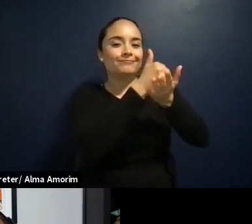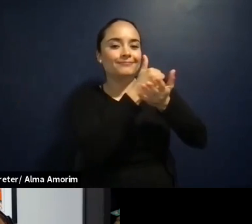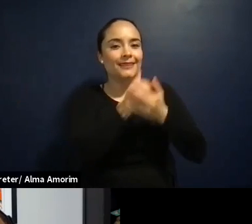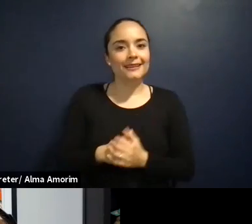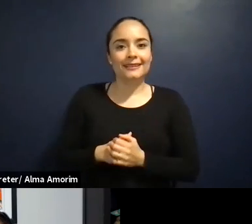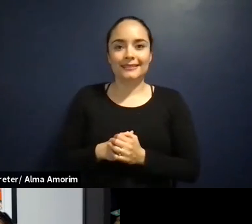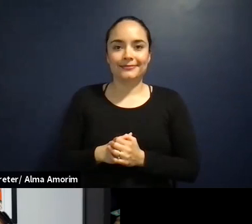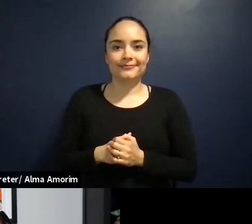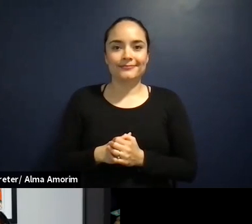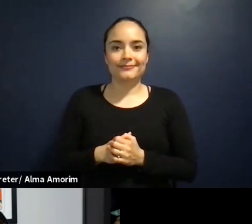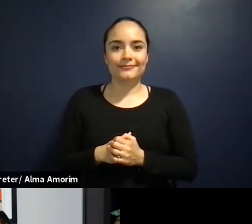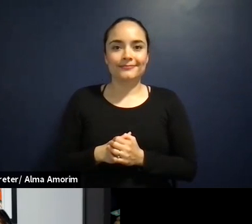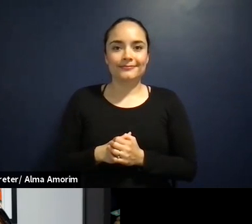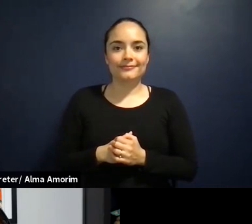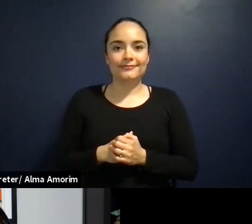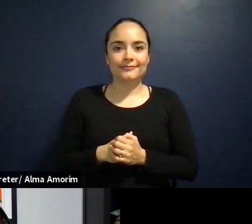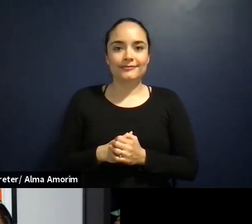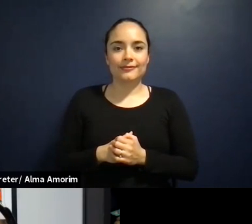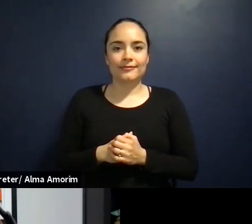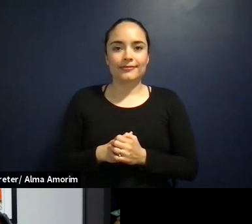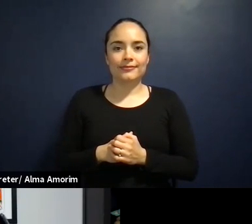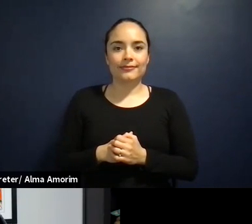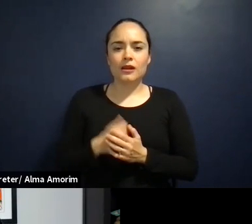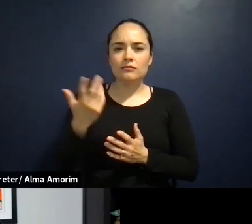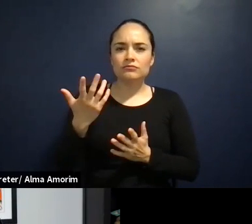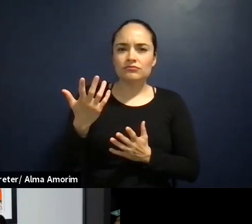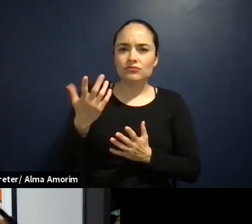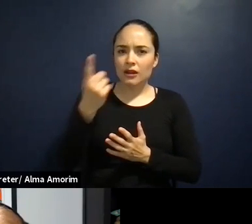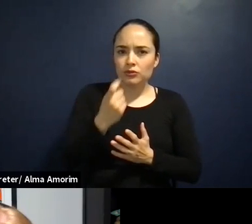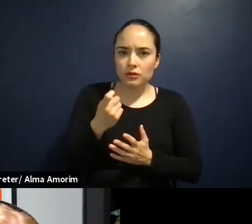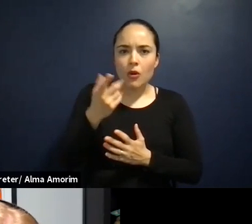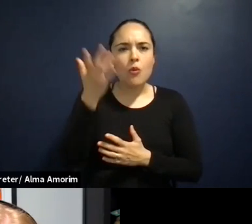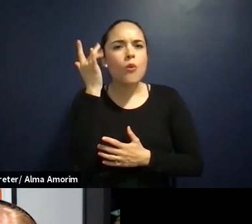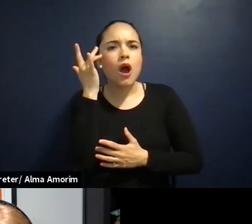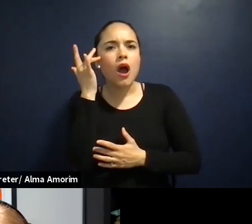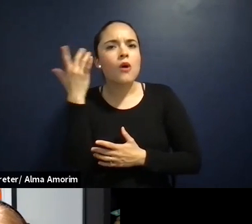It's a very complicated question that I don't have a lot of time for, but yeah, because it's used as